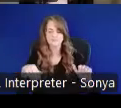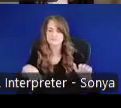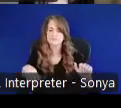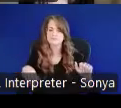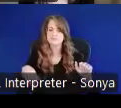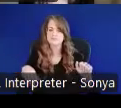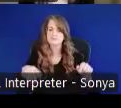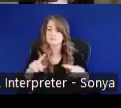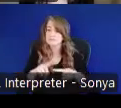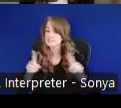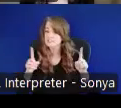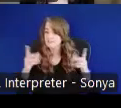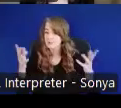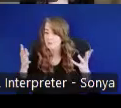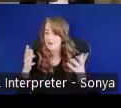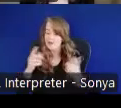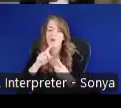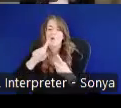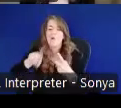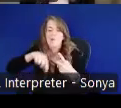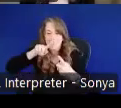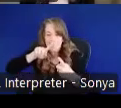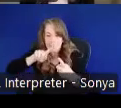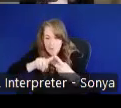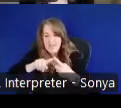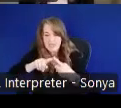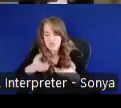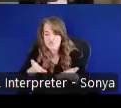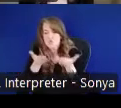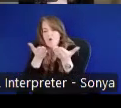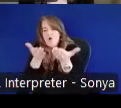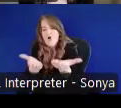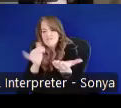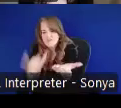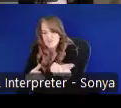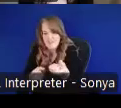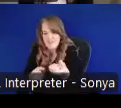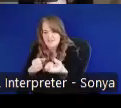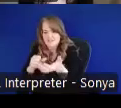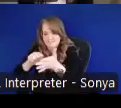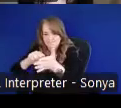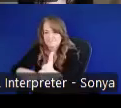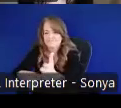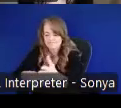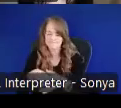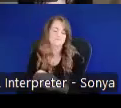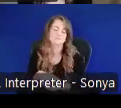when the reinforcer is offered. So in reinforcement, what we are